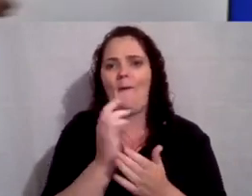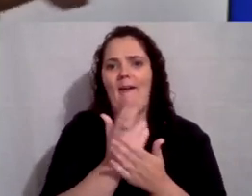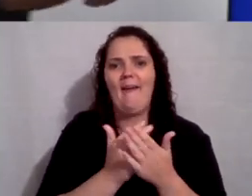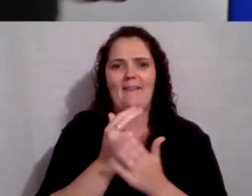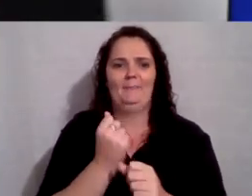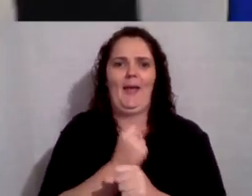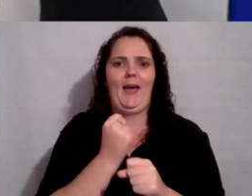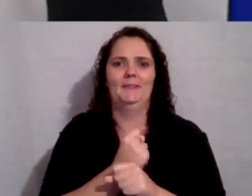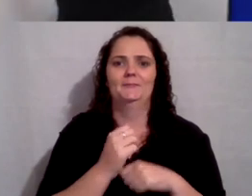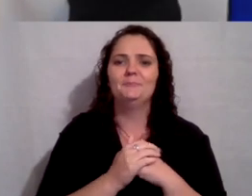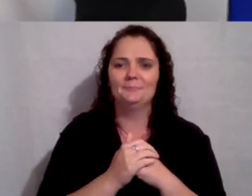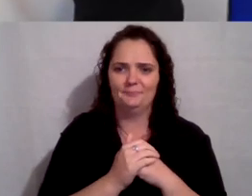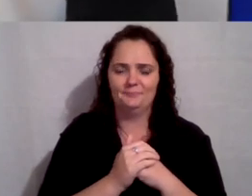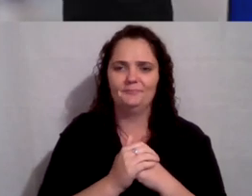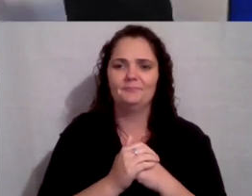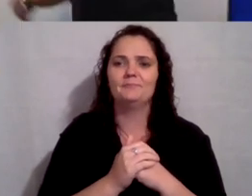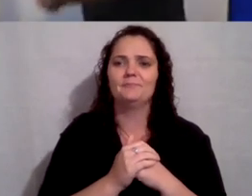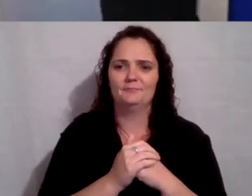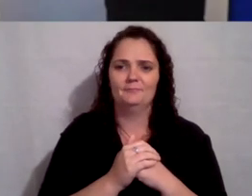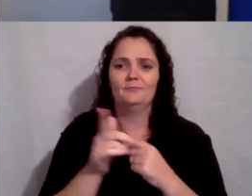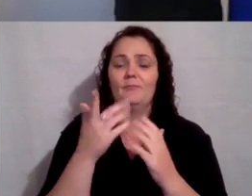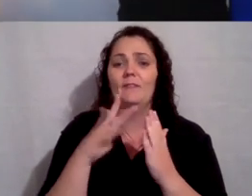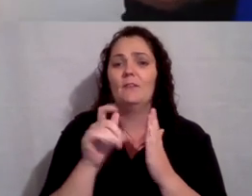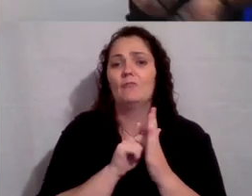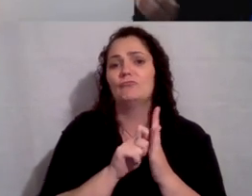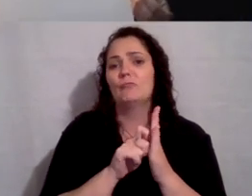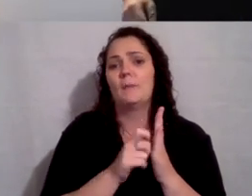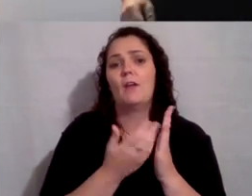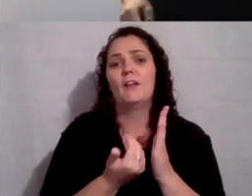production. So you're gonna erase back and then once you've erased back,